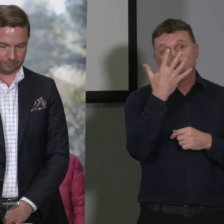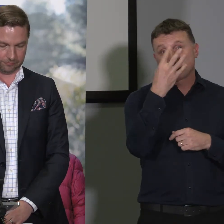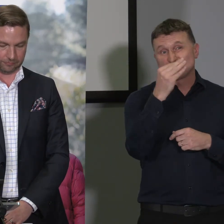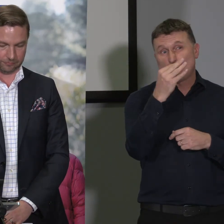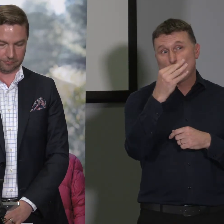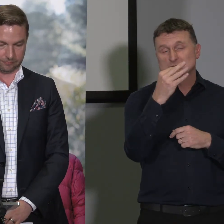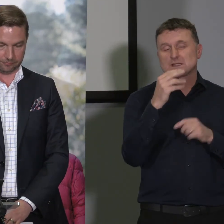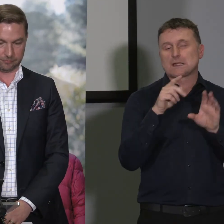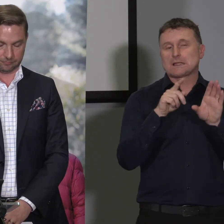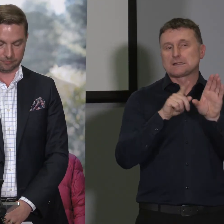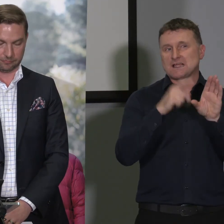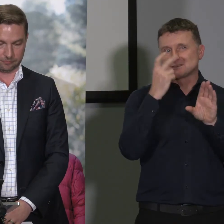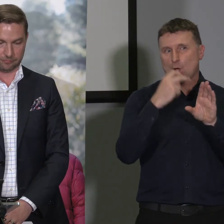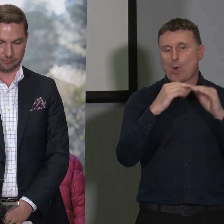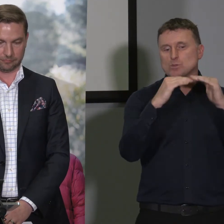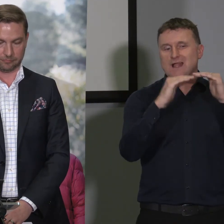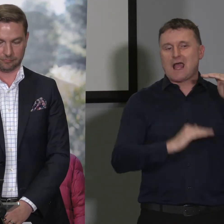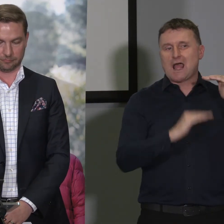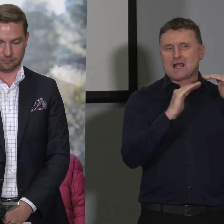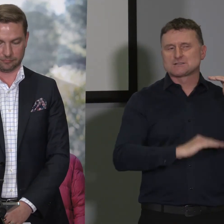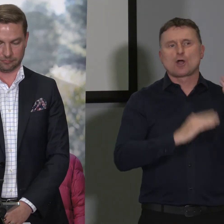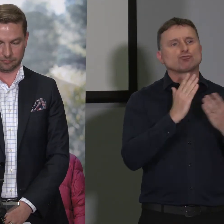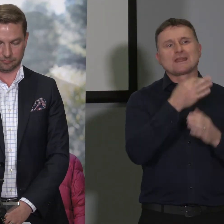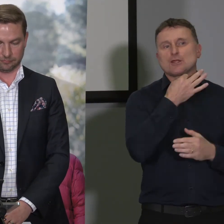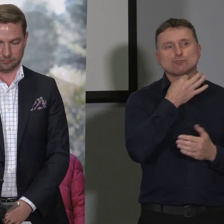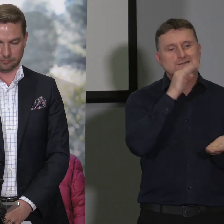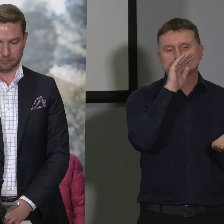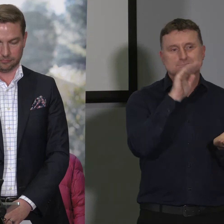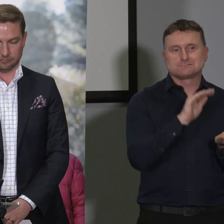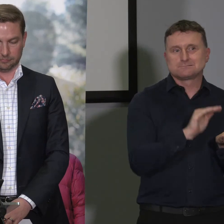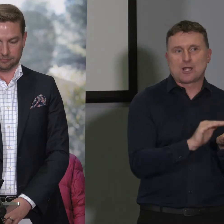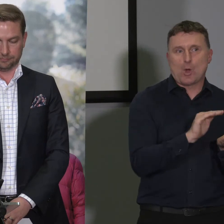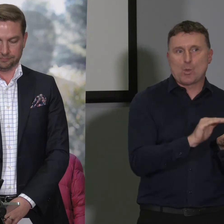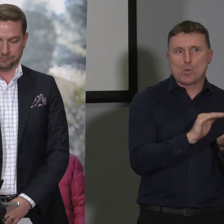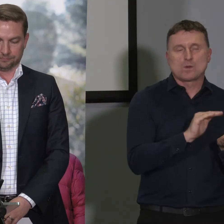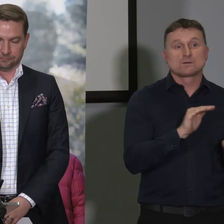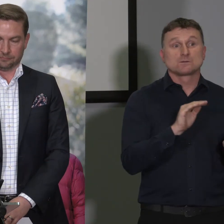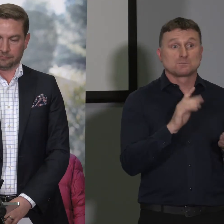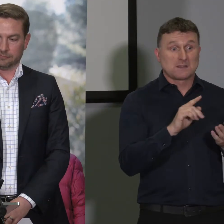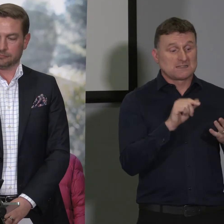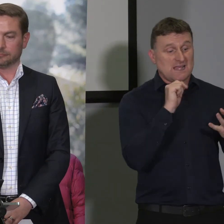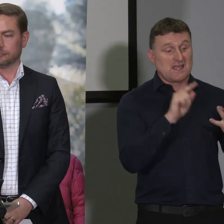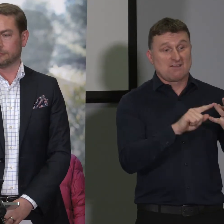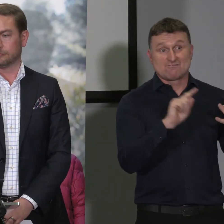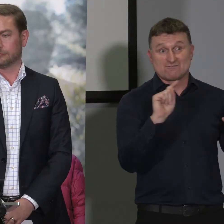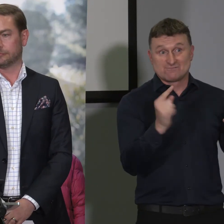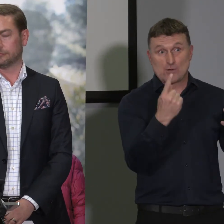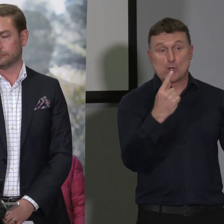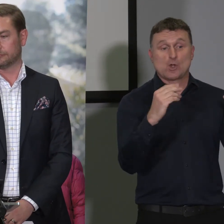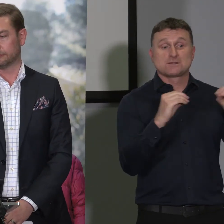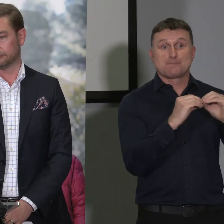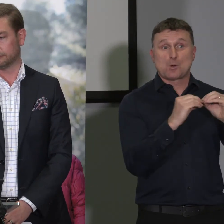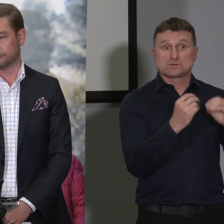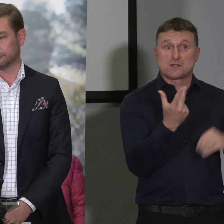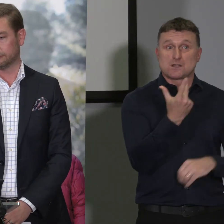quite low and so this combination of our first